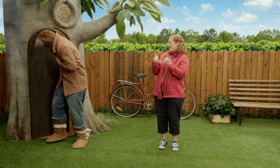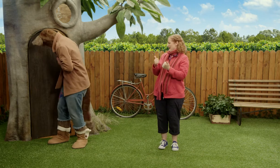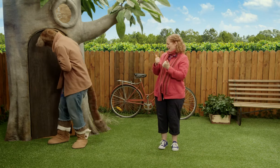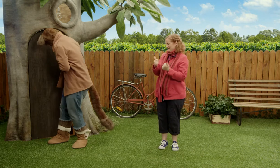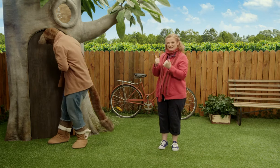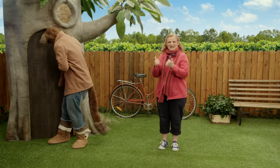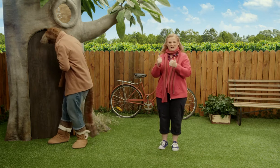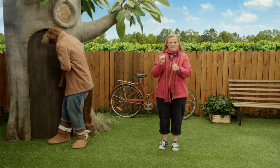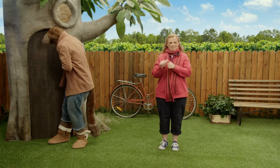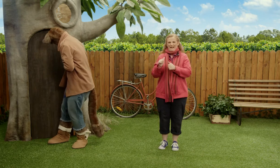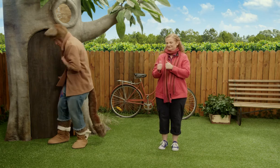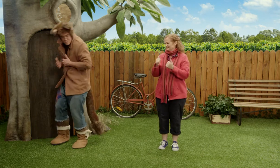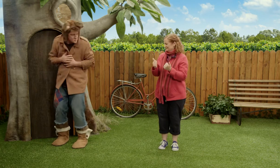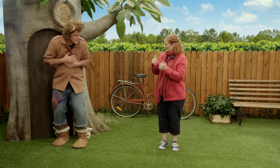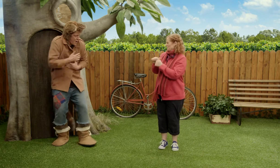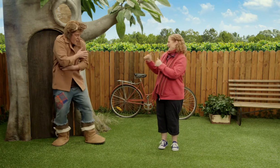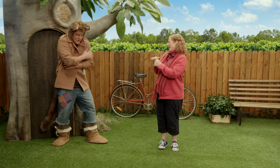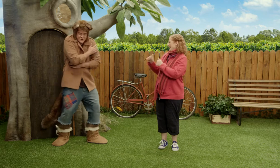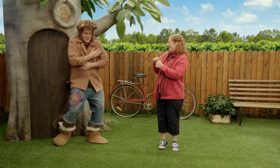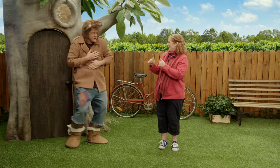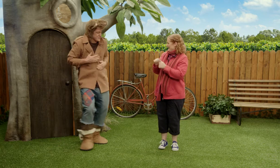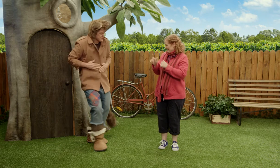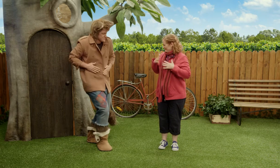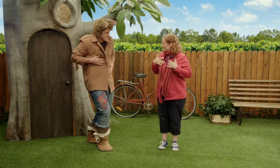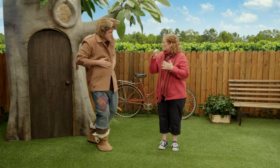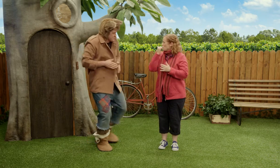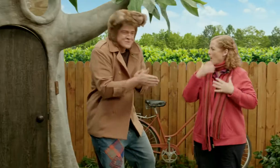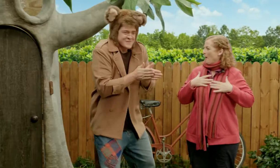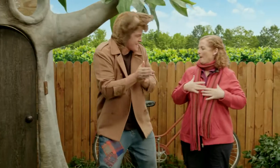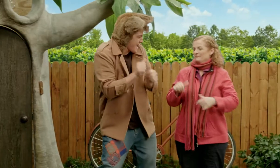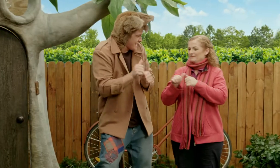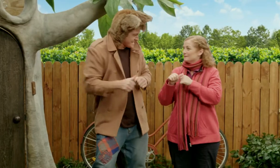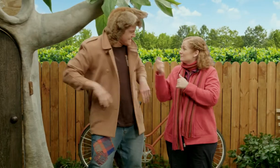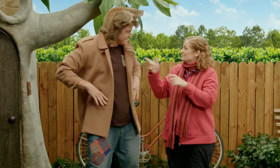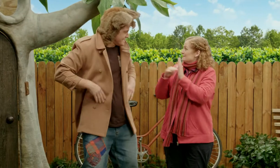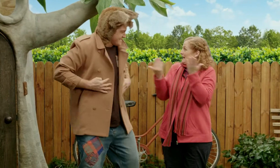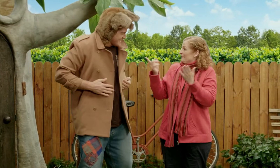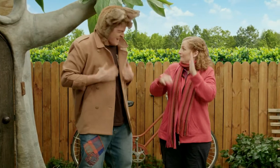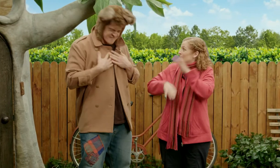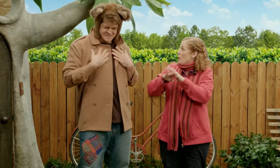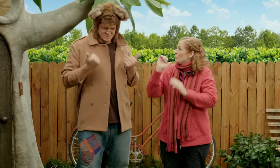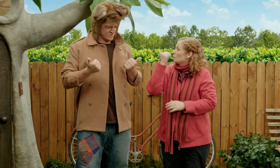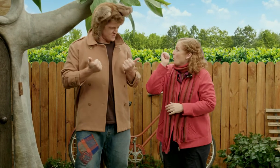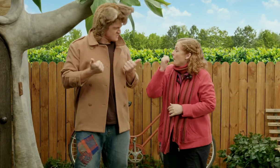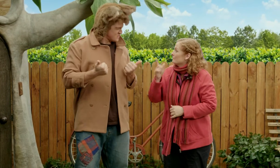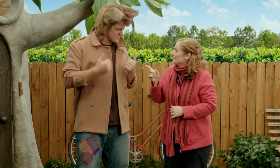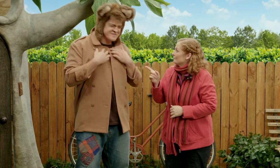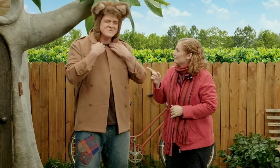Ah, that's better, that's better, Possum. Are you warm now? Do you feel completely warm?